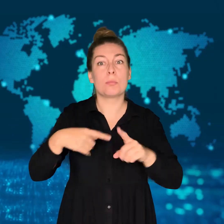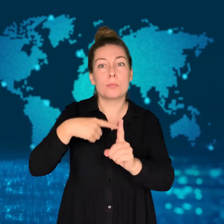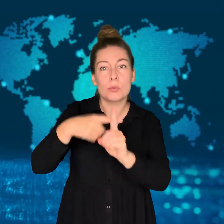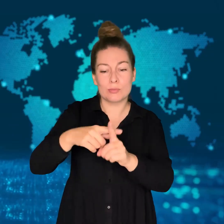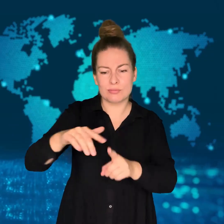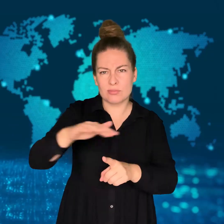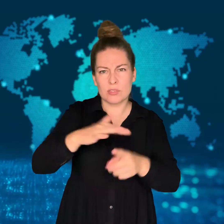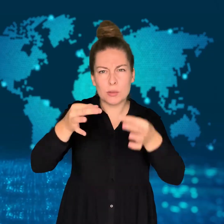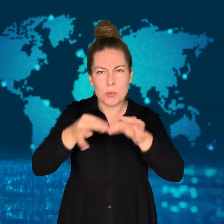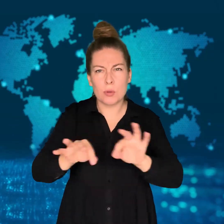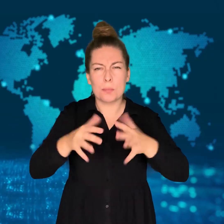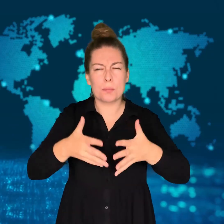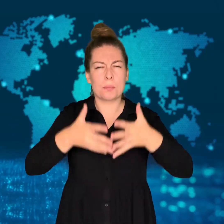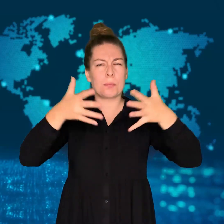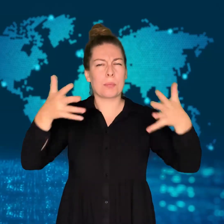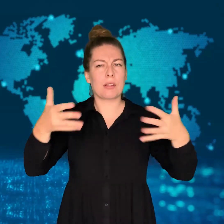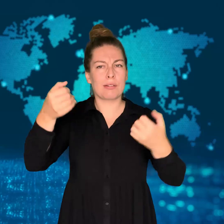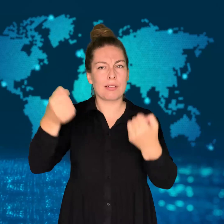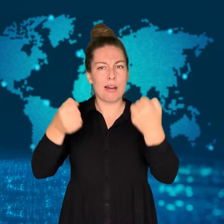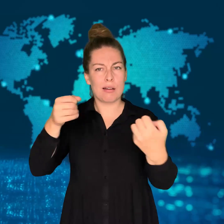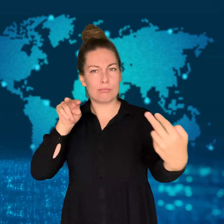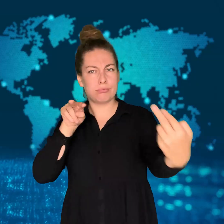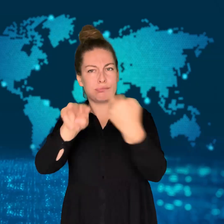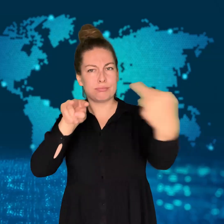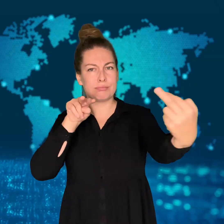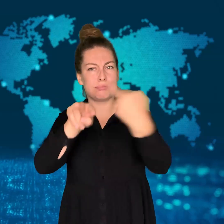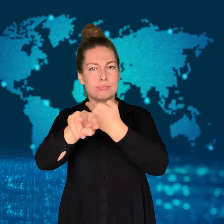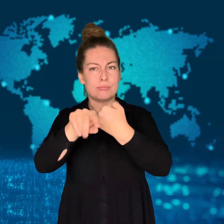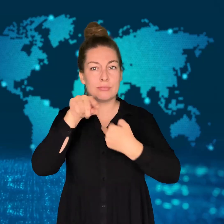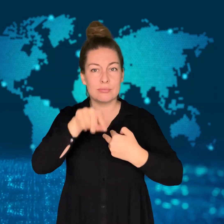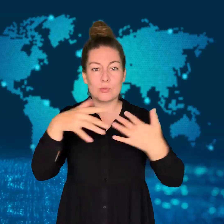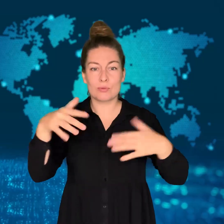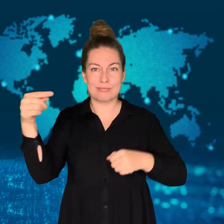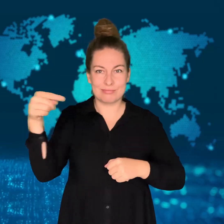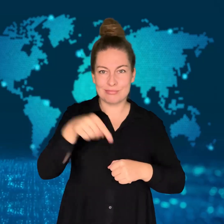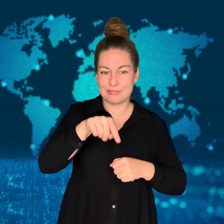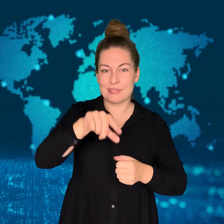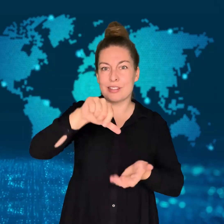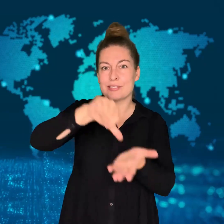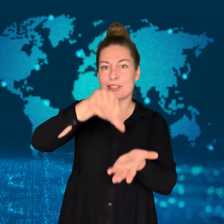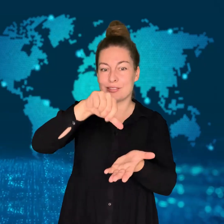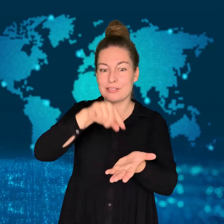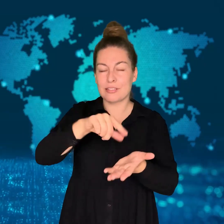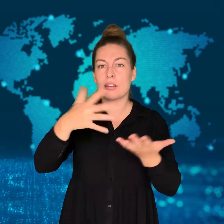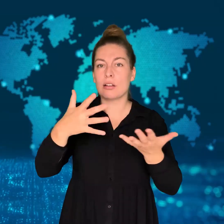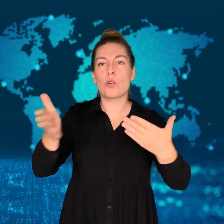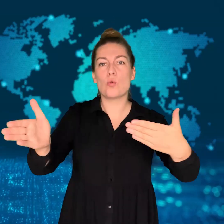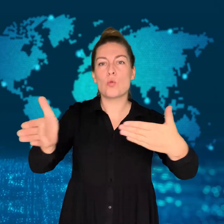and the Turkish parliament.